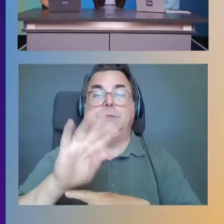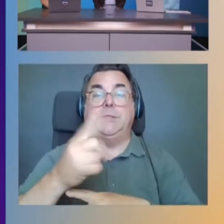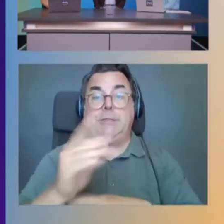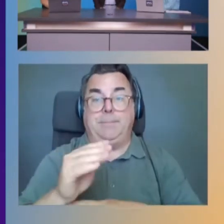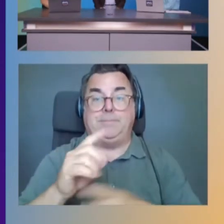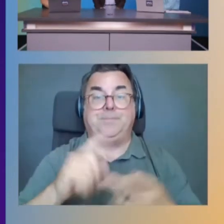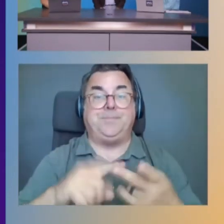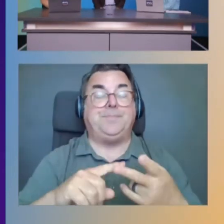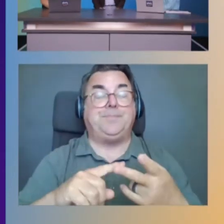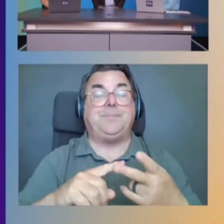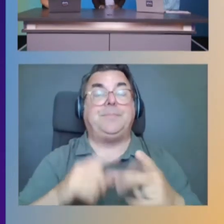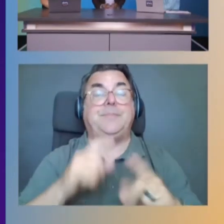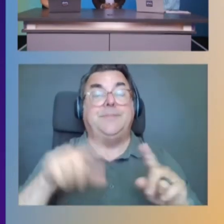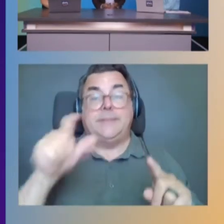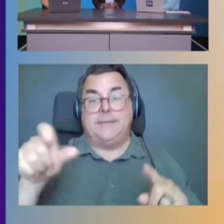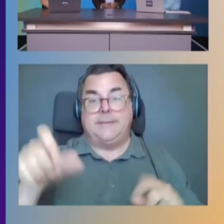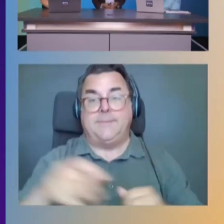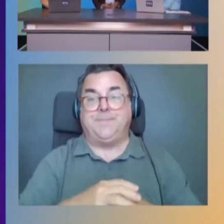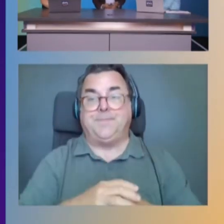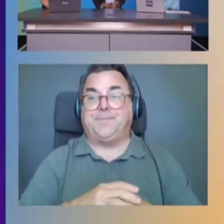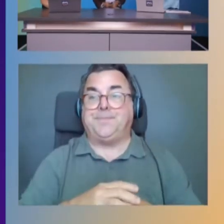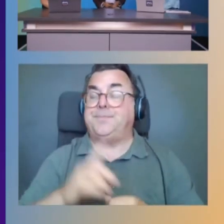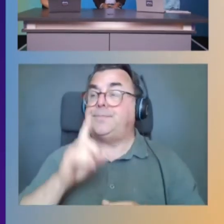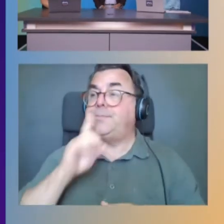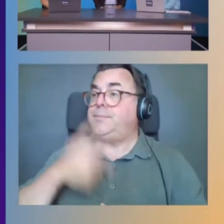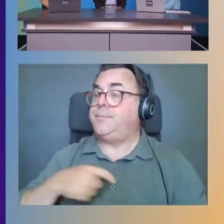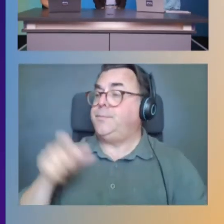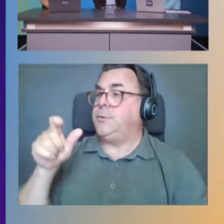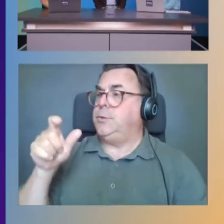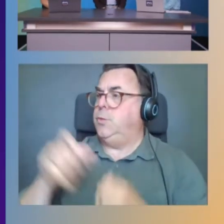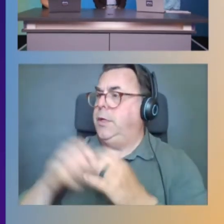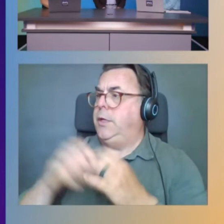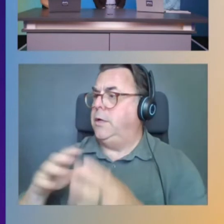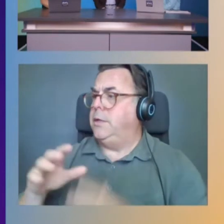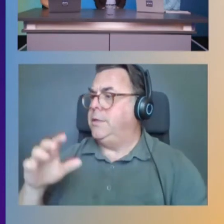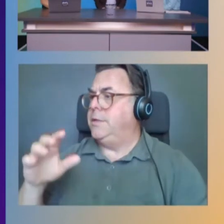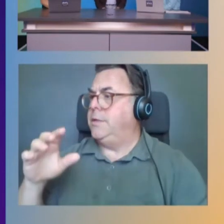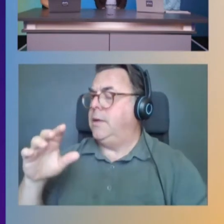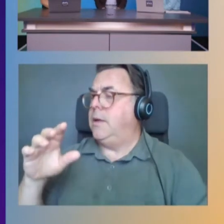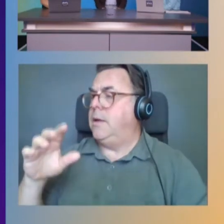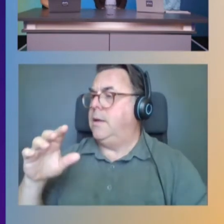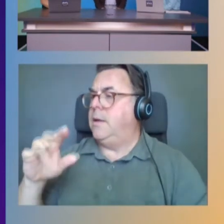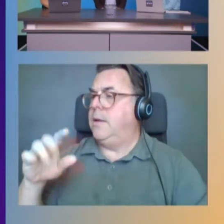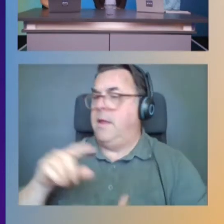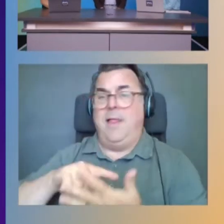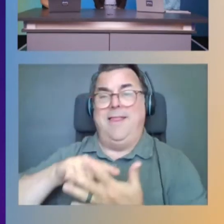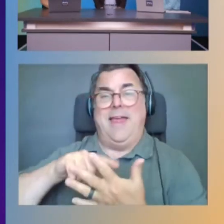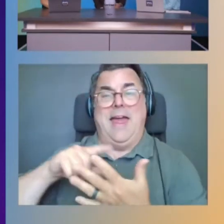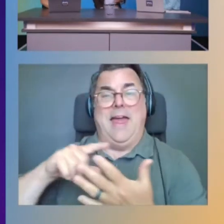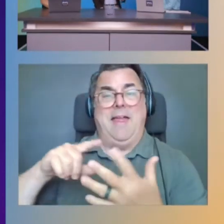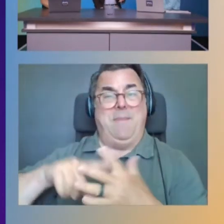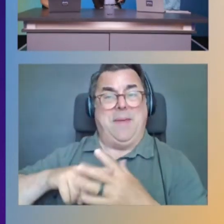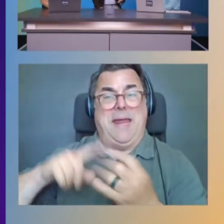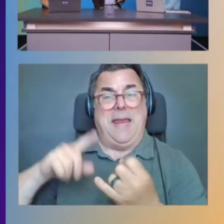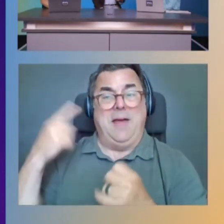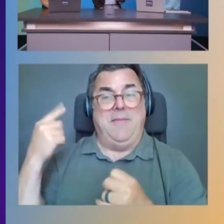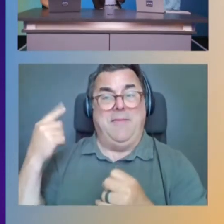Yeah, so we launched Im4gn and IS4gn at re:Invent of last year. These instances are powered by Nitro SSD.